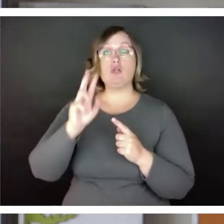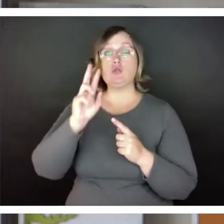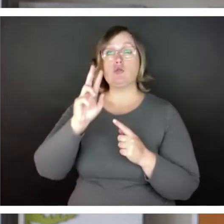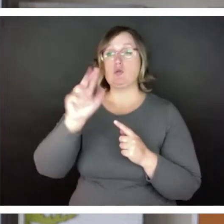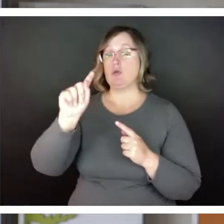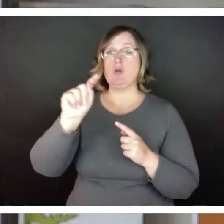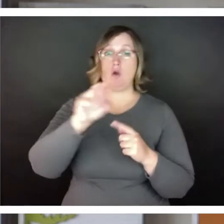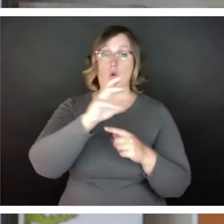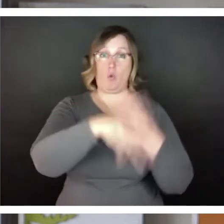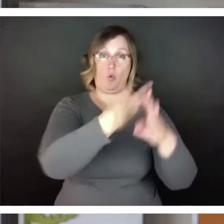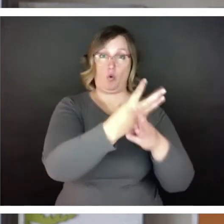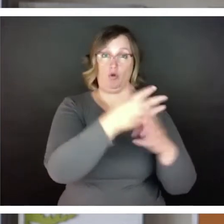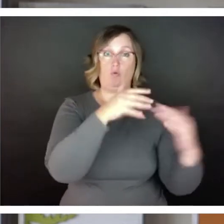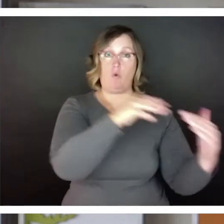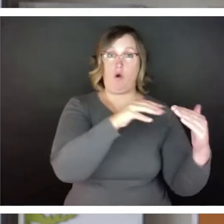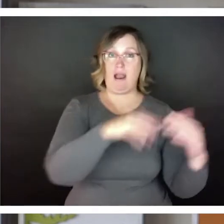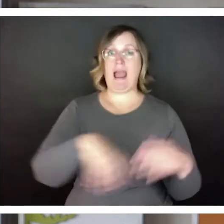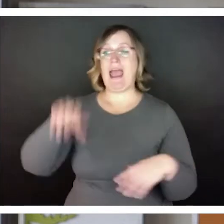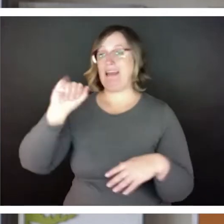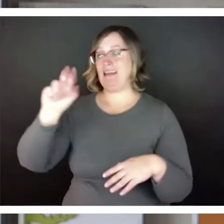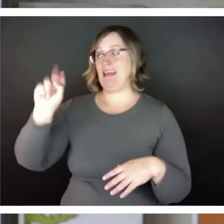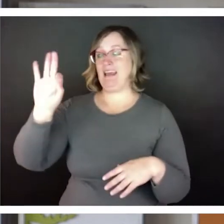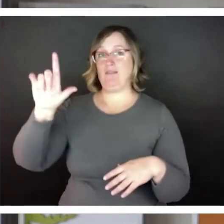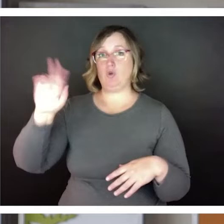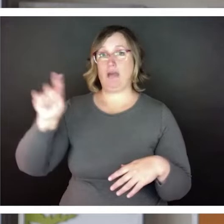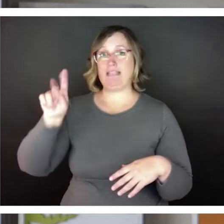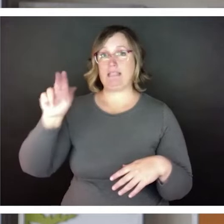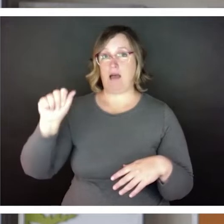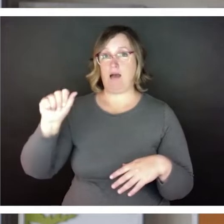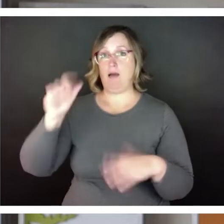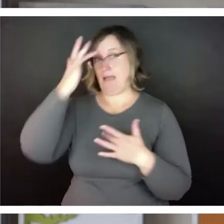and the 1918 influenza pandemic that wiped out a third of the world's population.